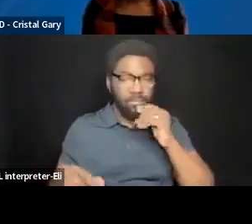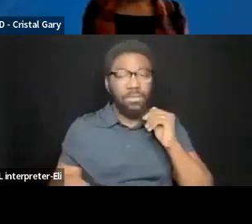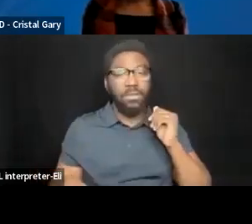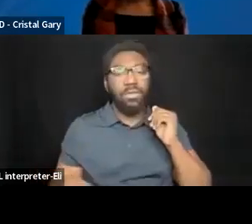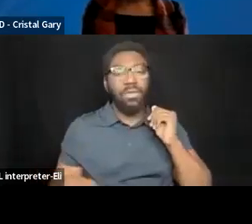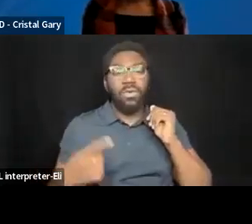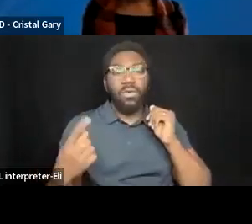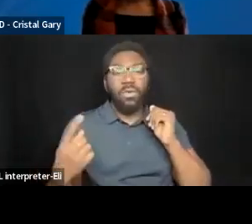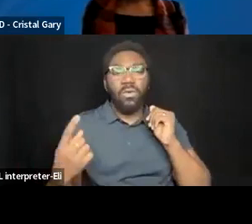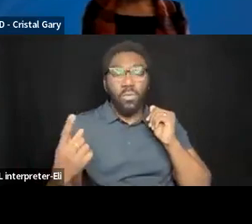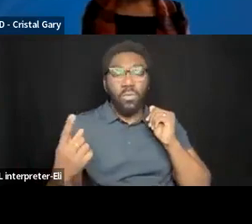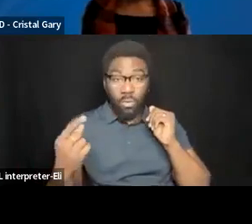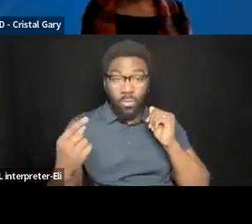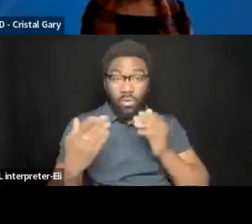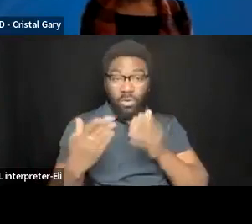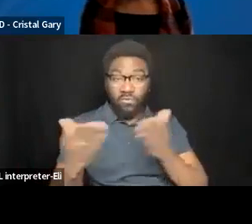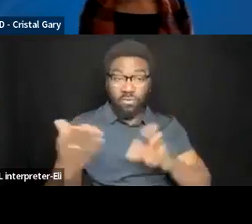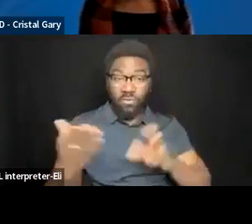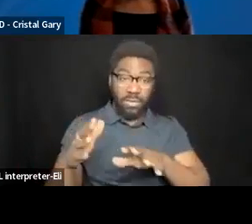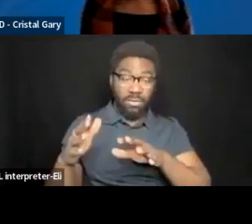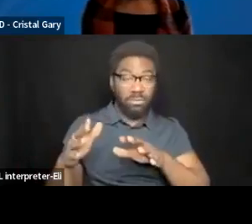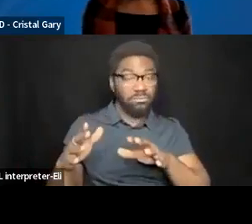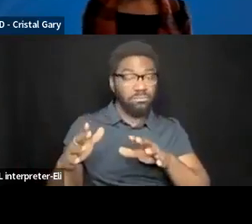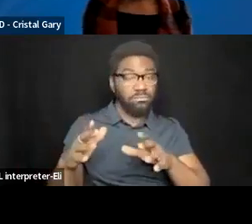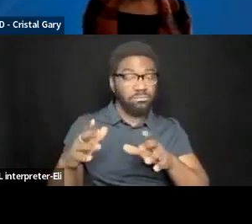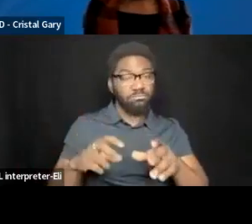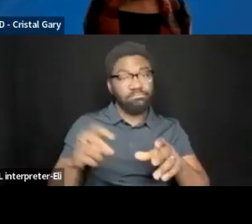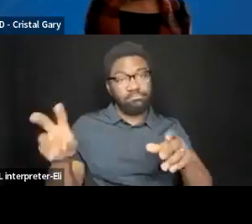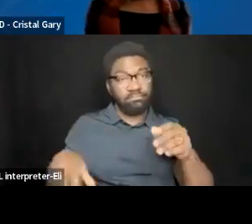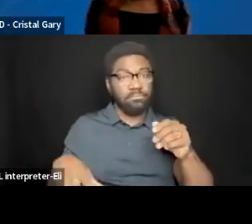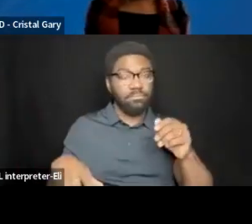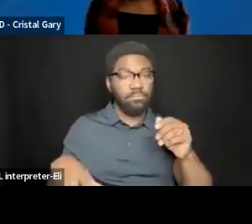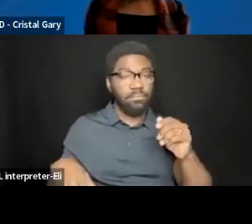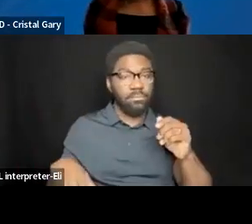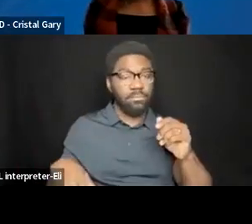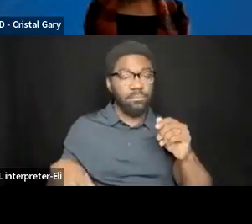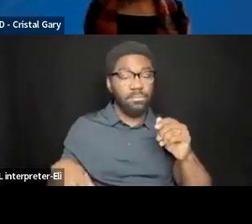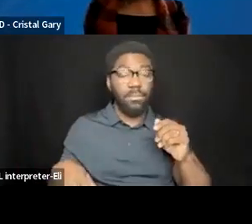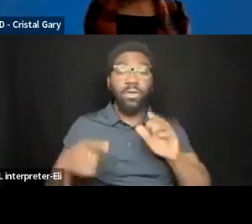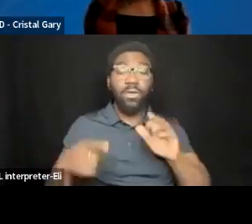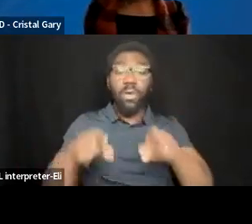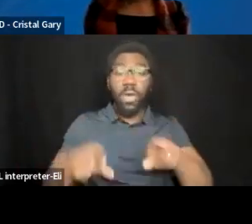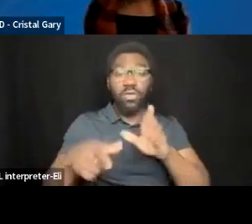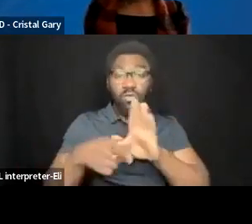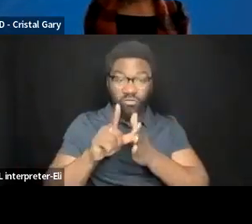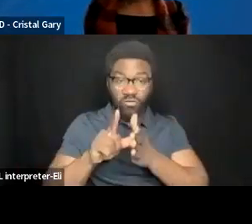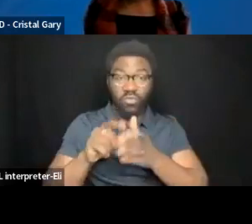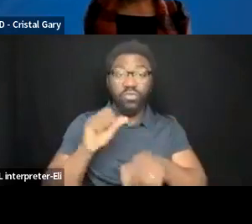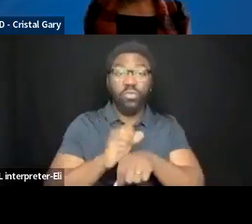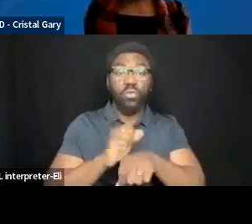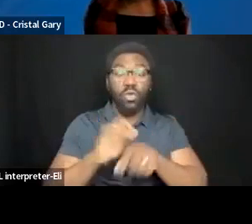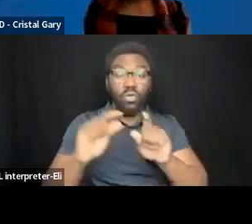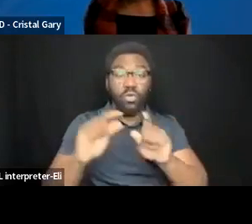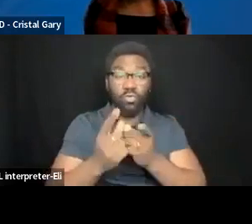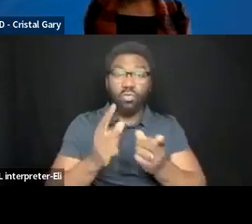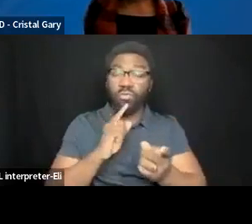floor is, you know, as you review the workgroup report and vote if approved, then the report will be transmitted